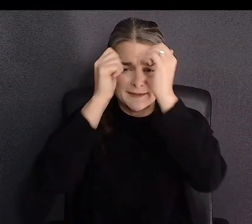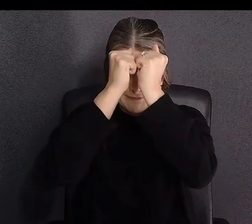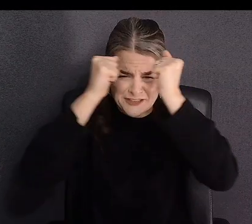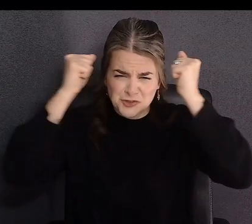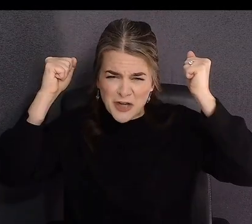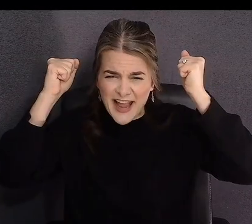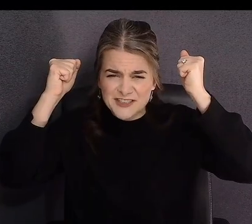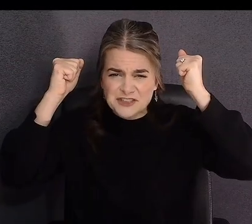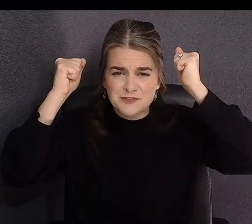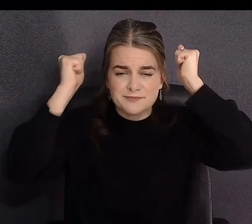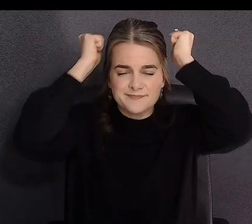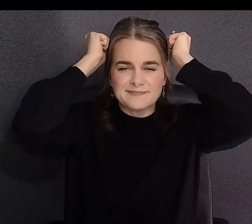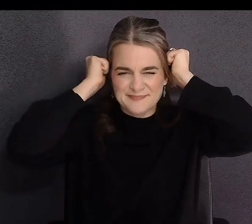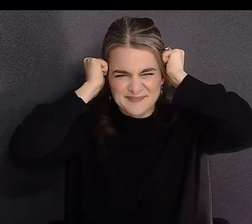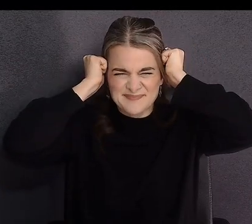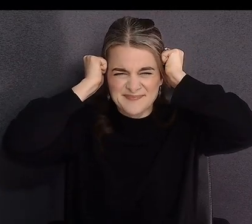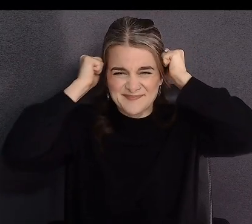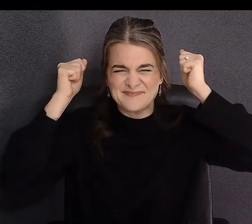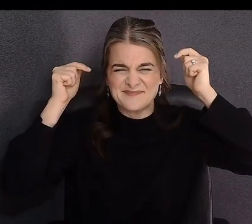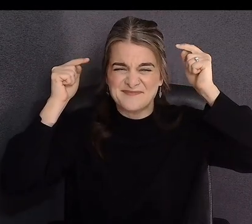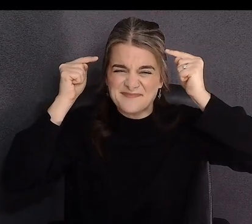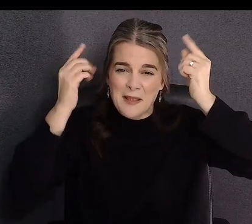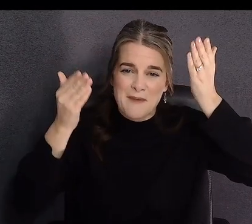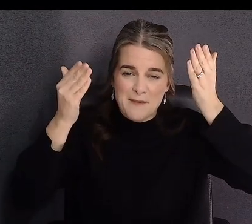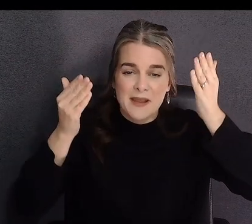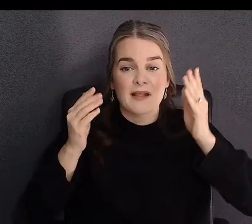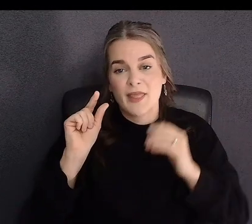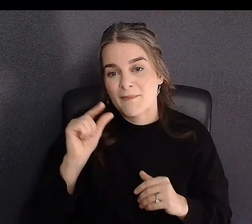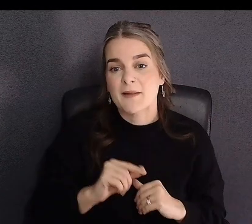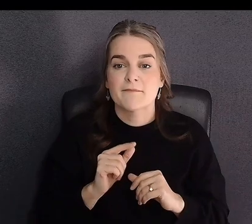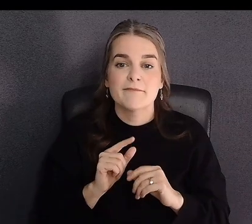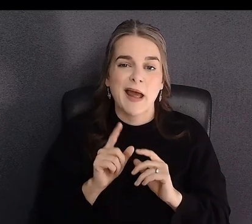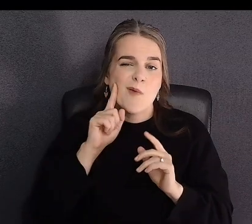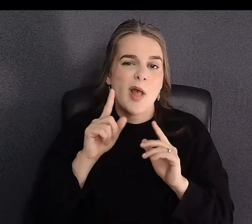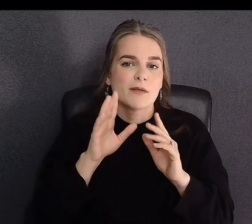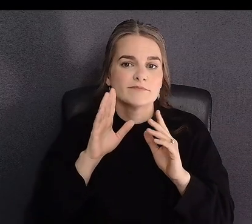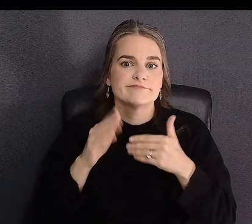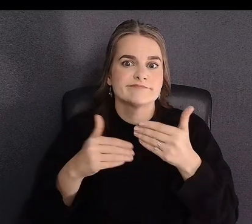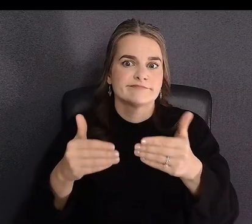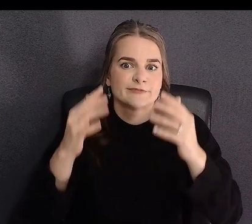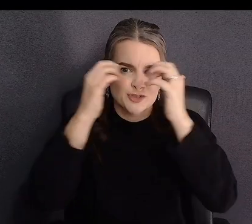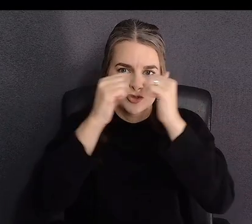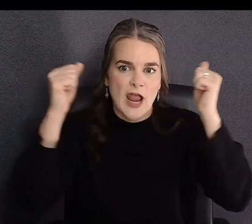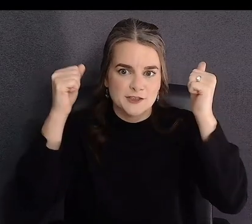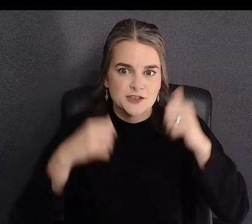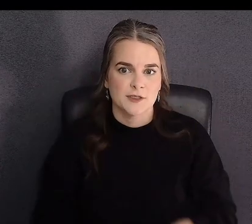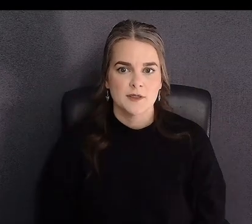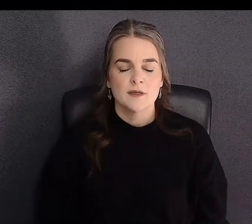to stretch it out a little bit. But yeah, you can click, drag, scroll.